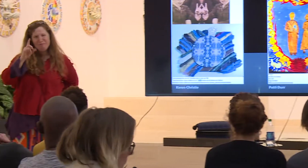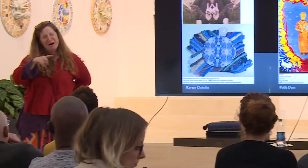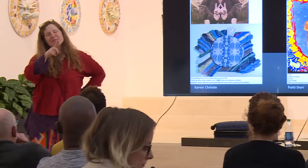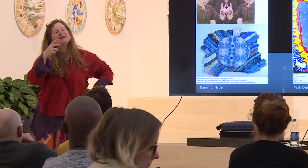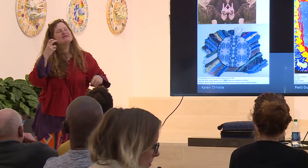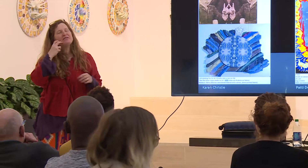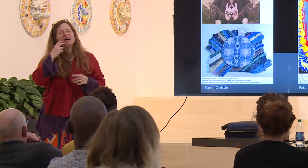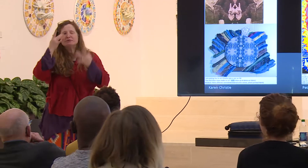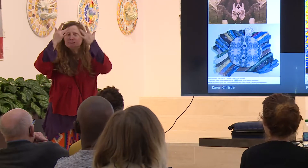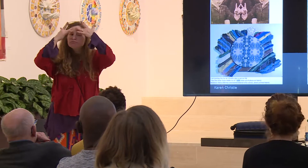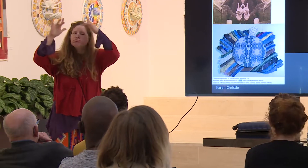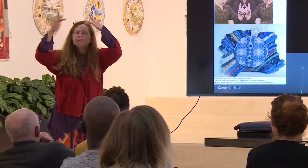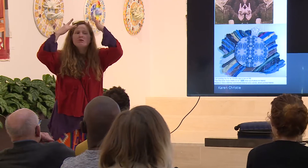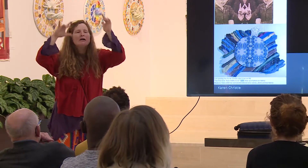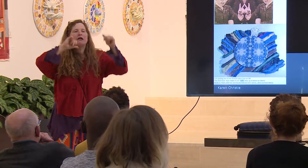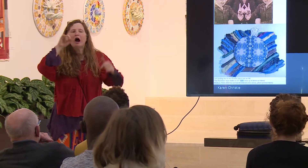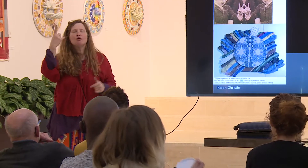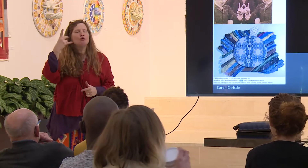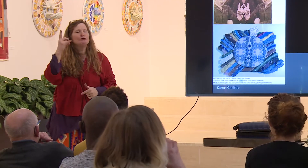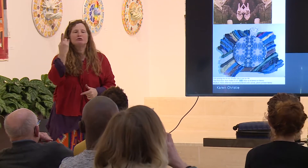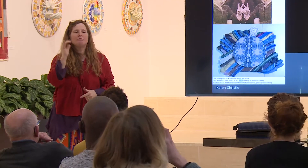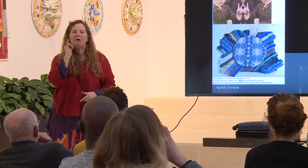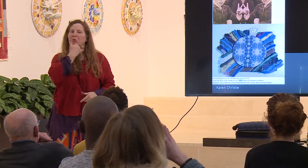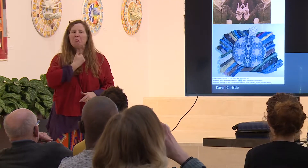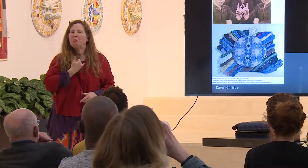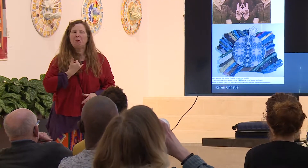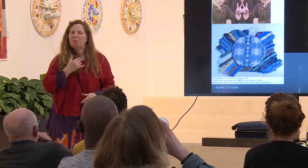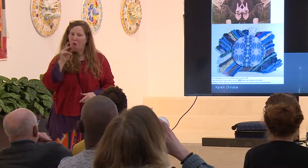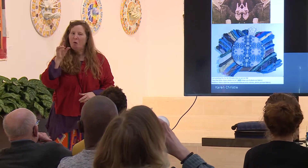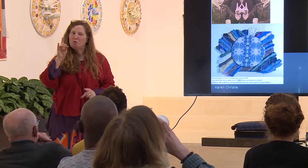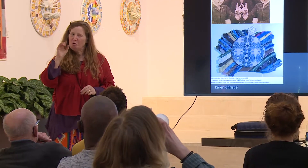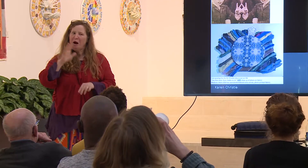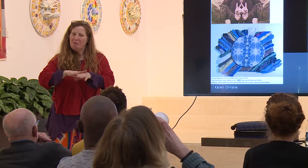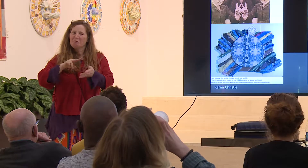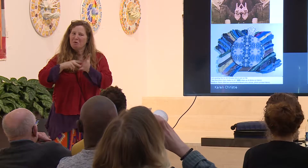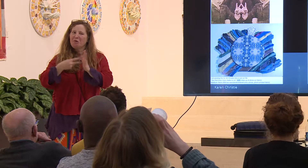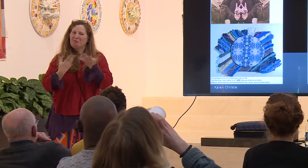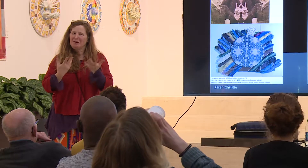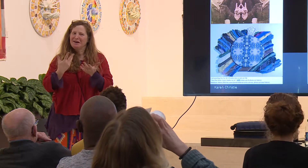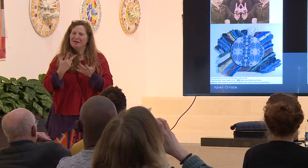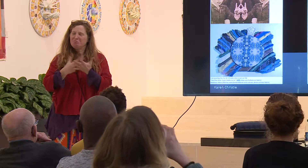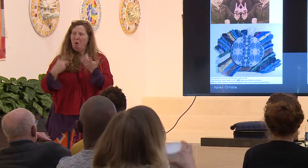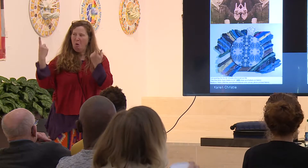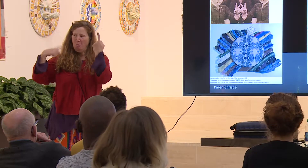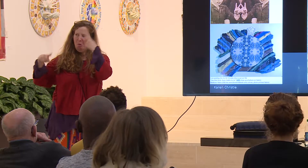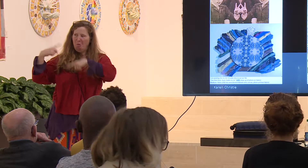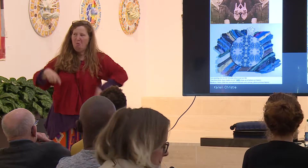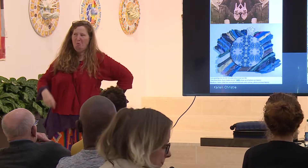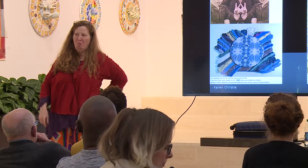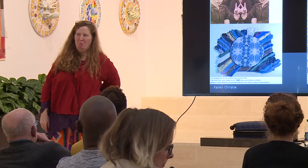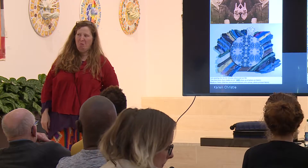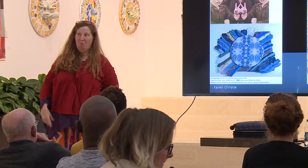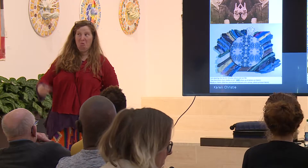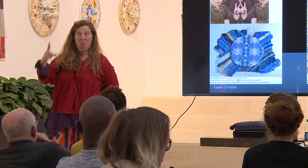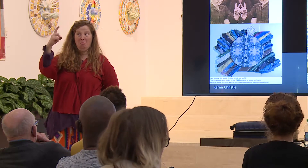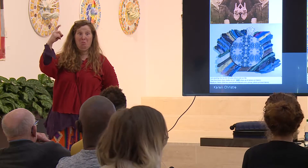why would they have their hands behind their backs? You know, I don't think that Veditz would have done this without any sort of reason.